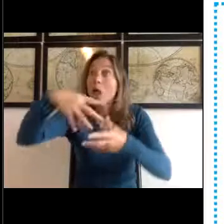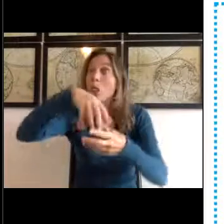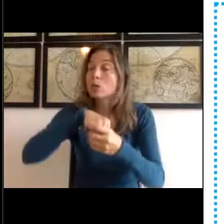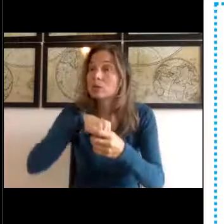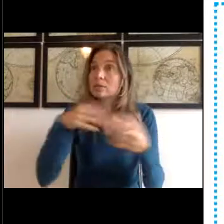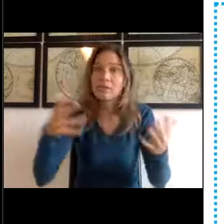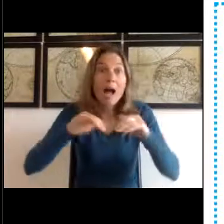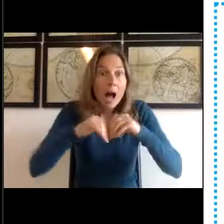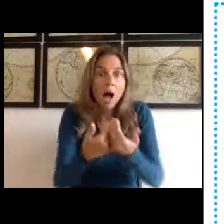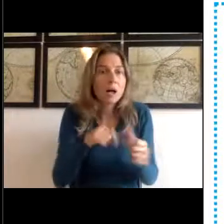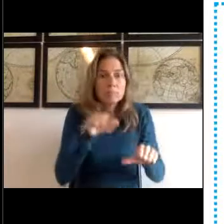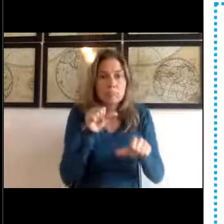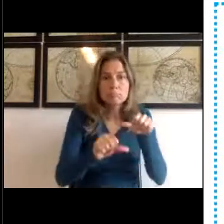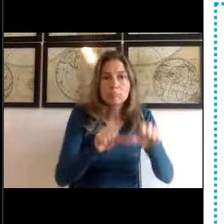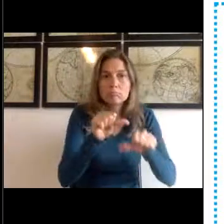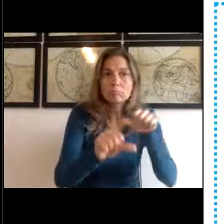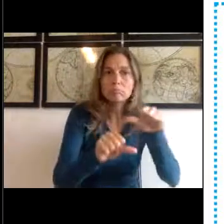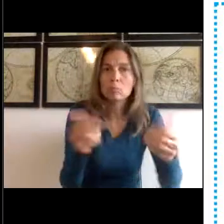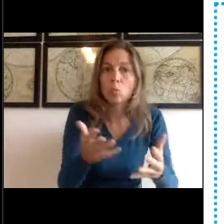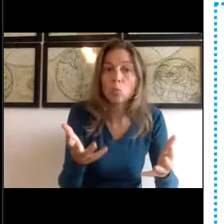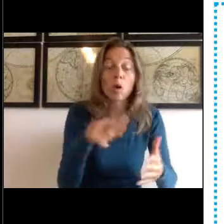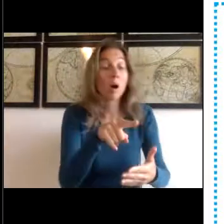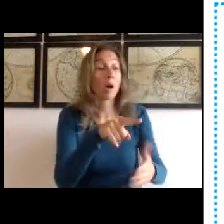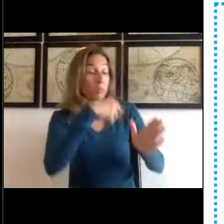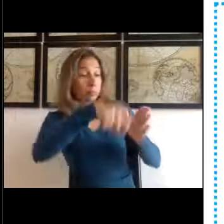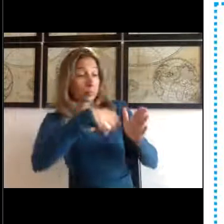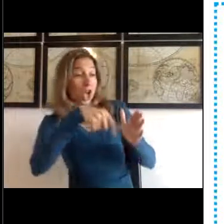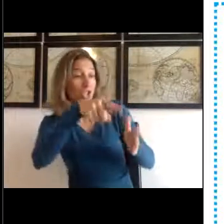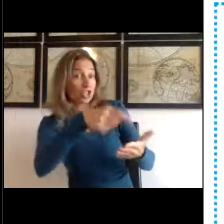both in terms of the project design and the interventions we offer